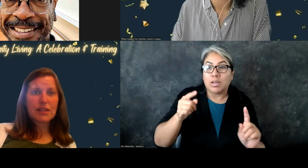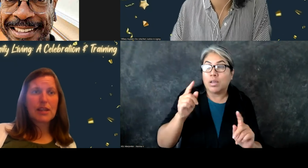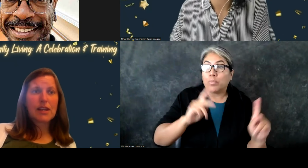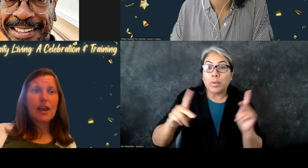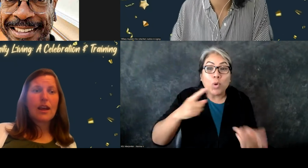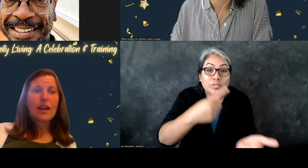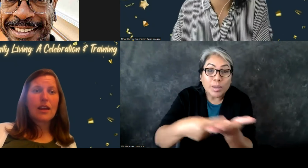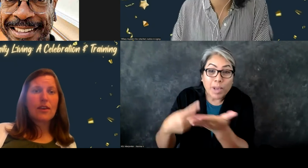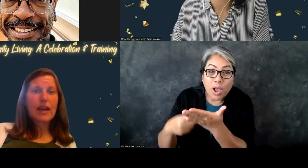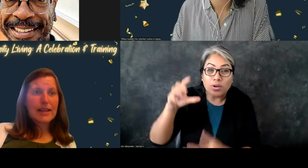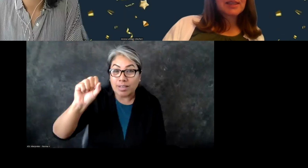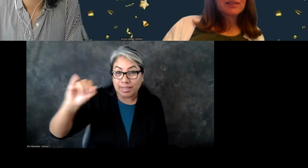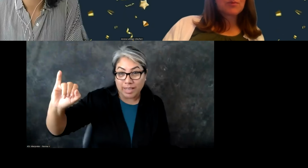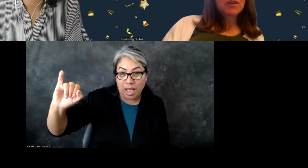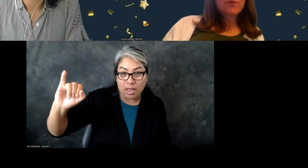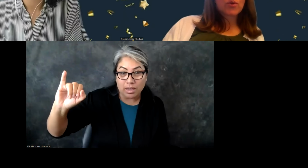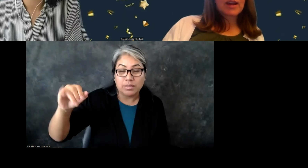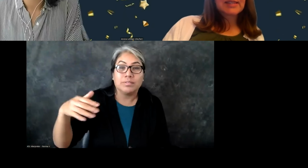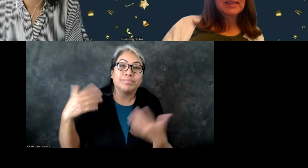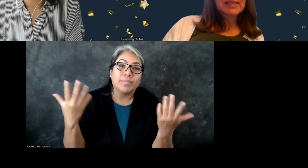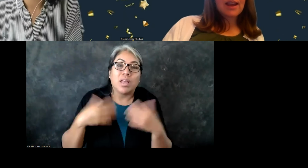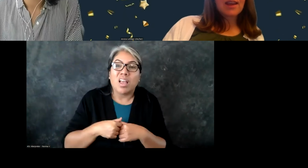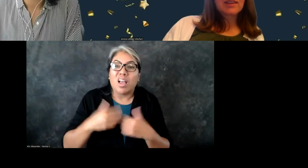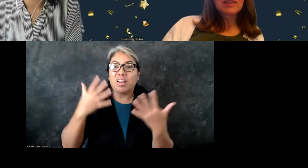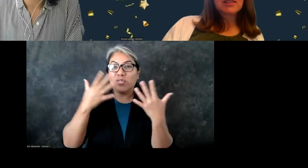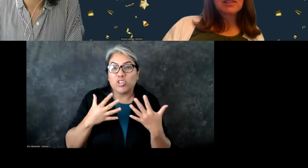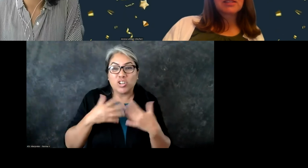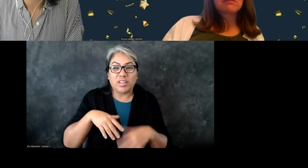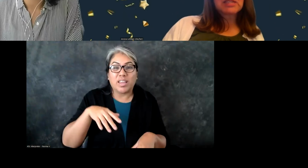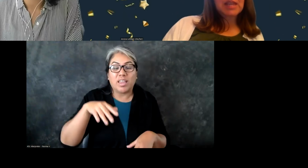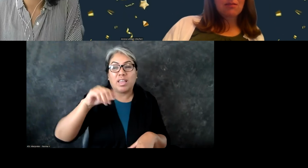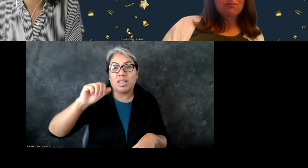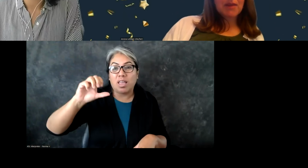. So as far as what's next, one big thing that I have